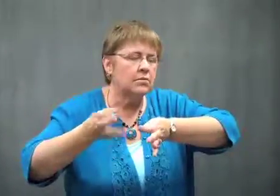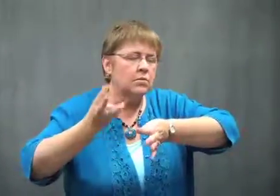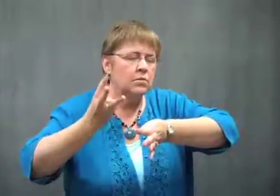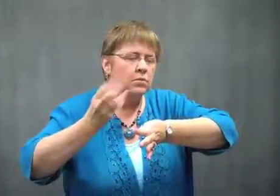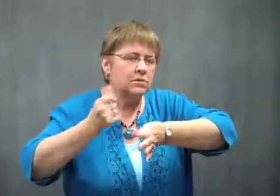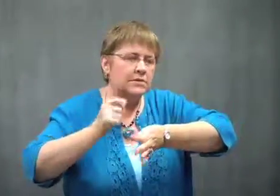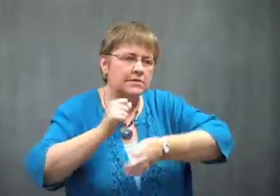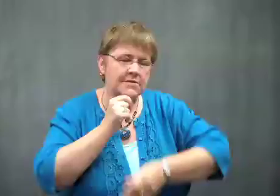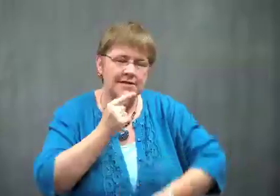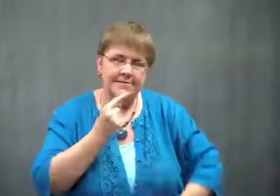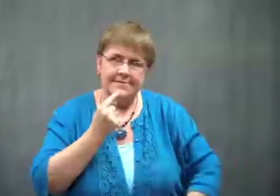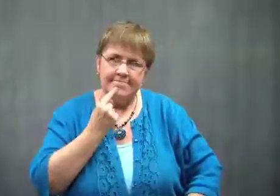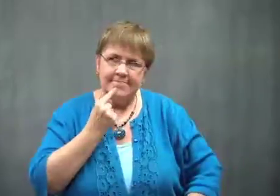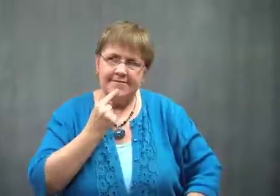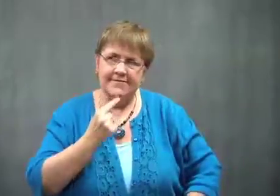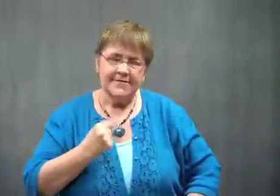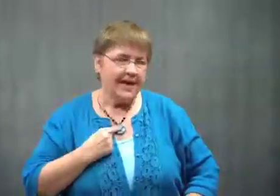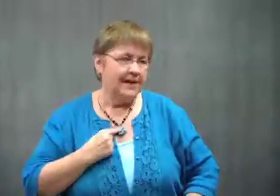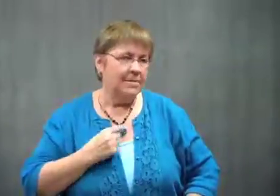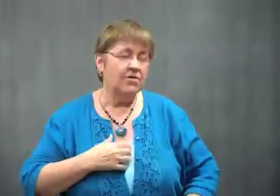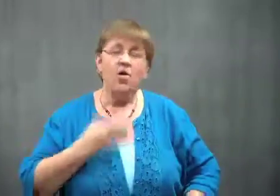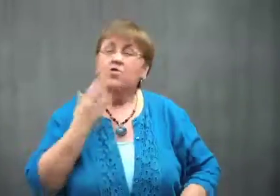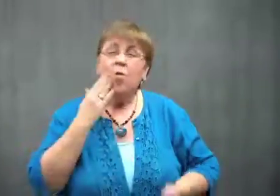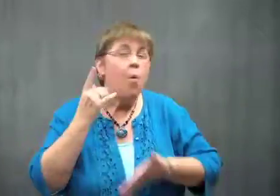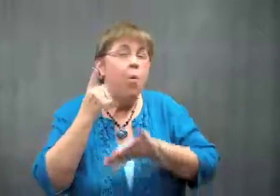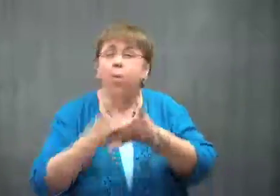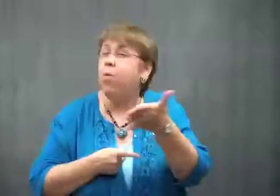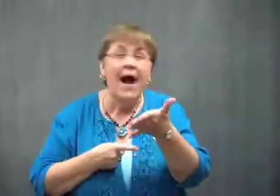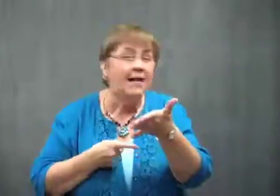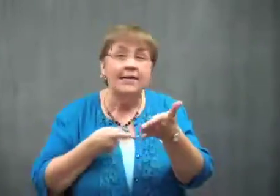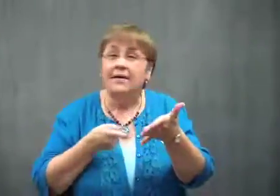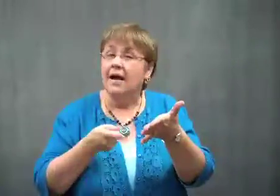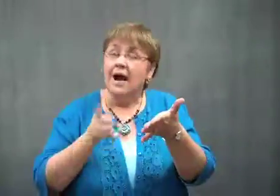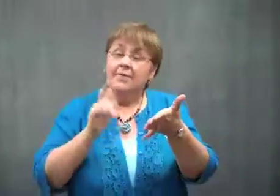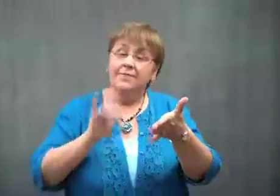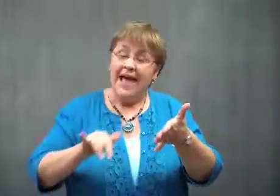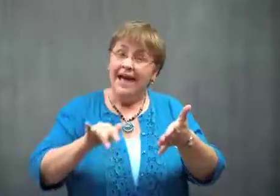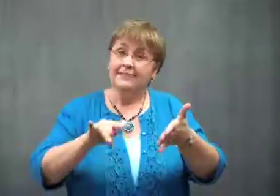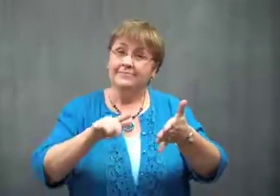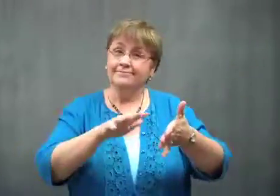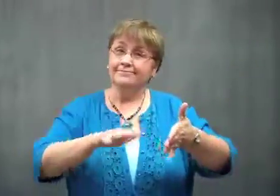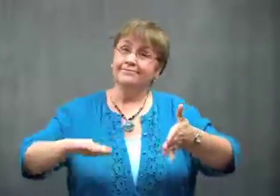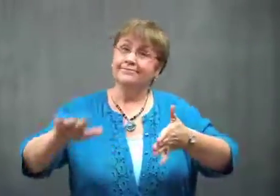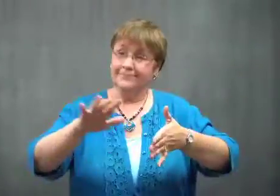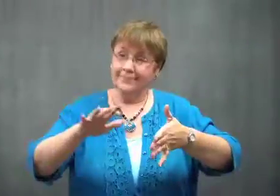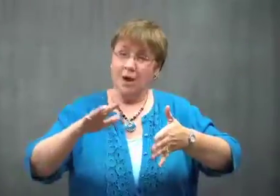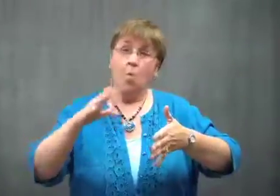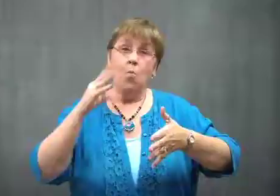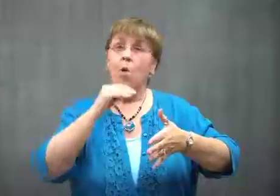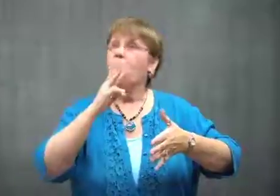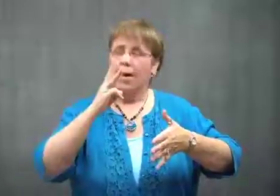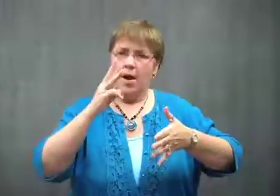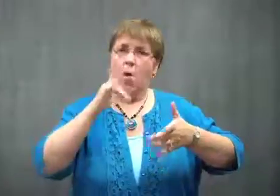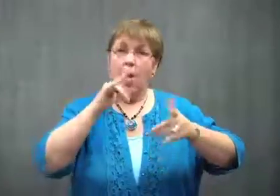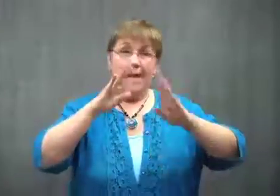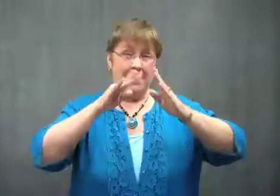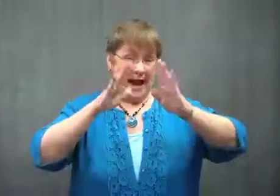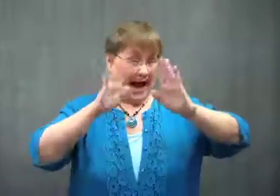I was upset. They never told me!